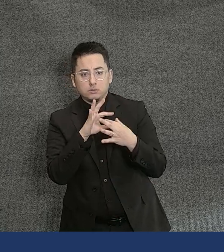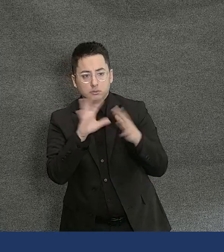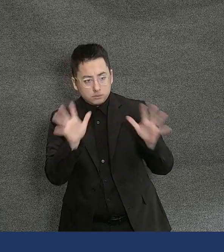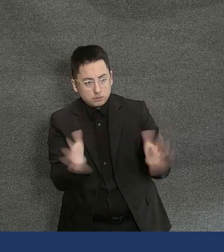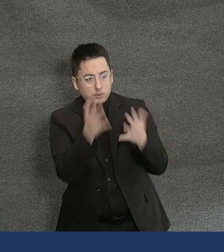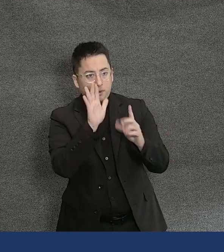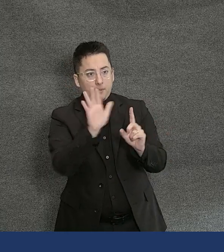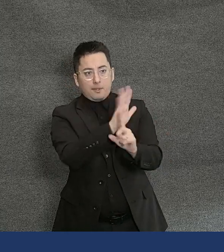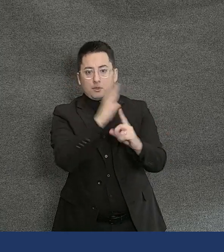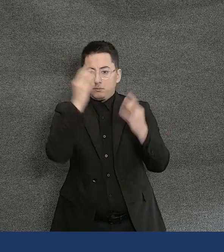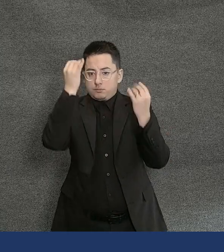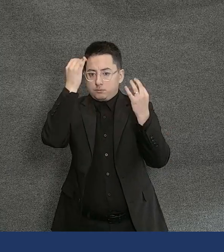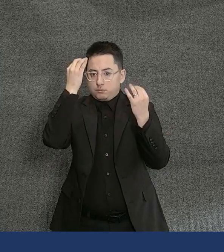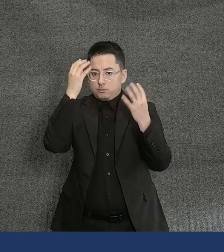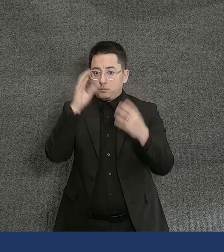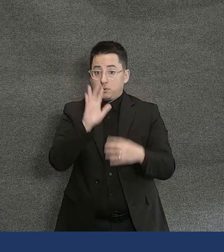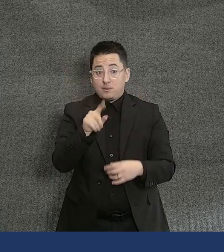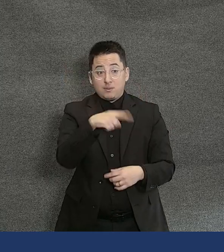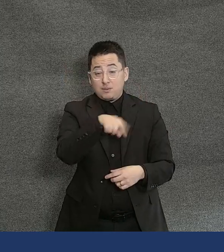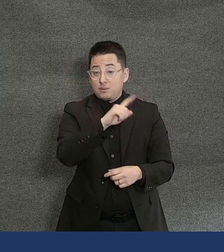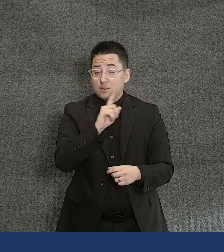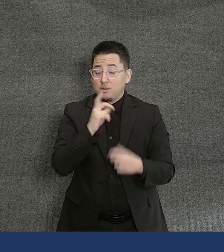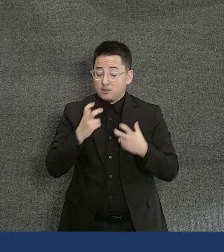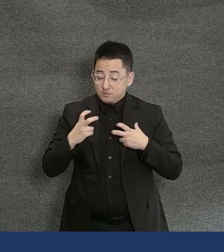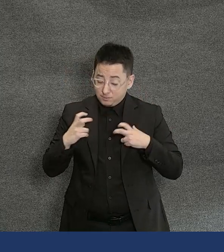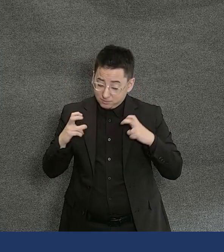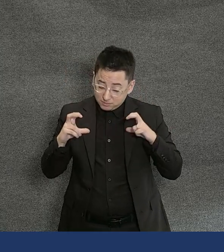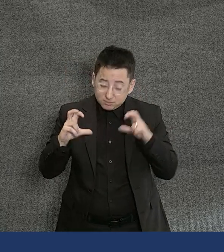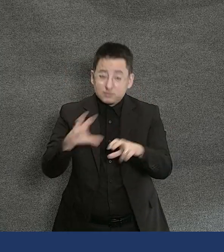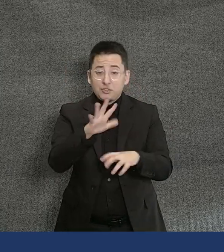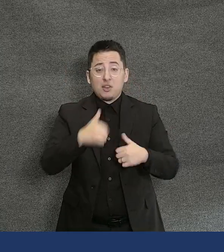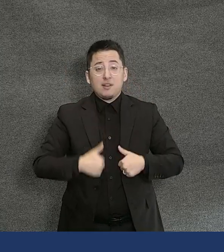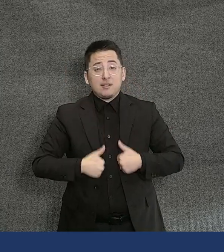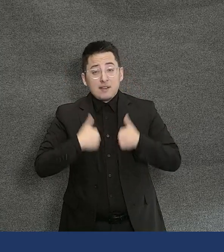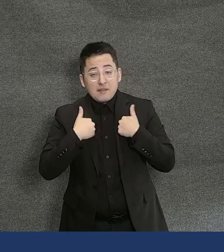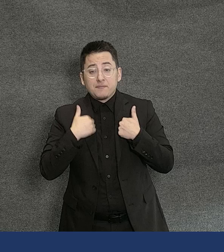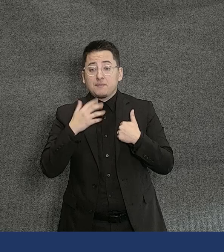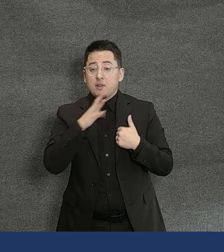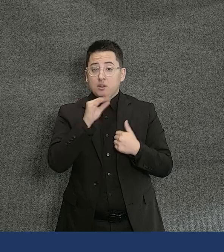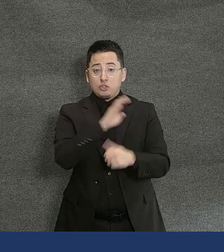and careers to providing services for those of us in that community.